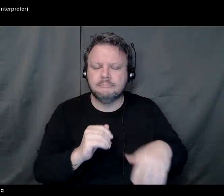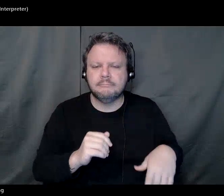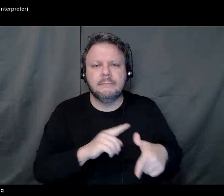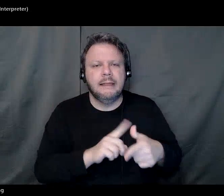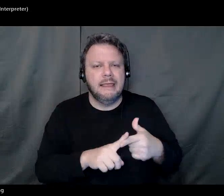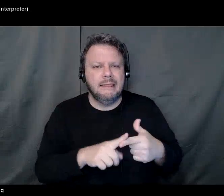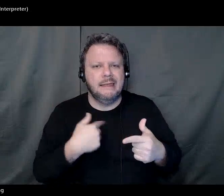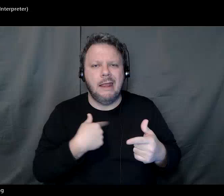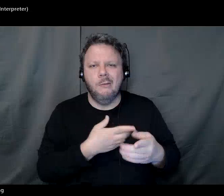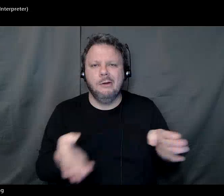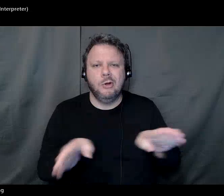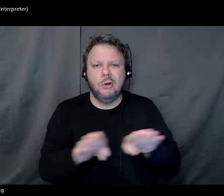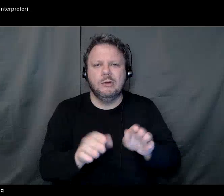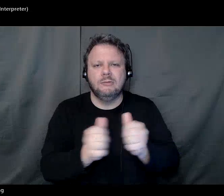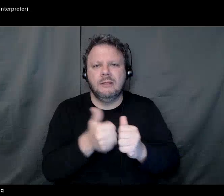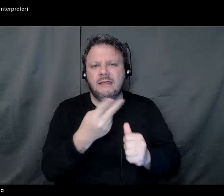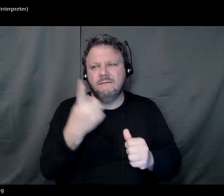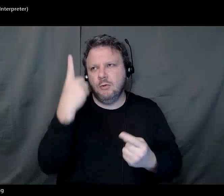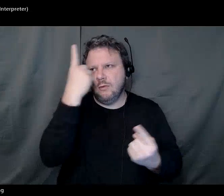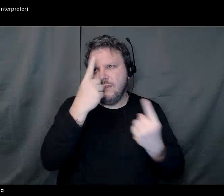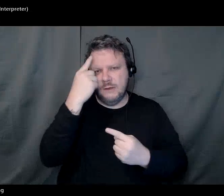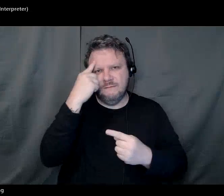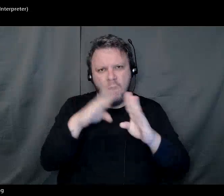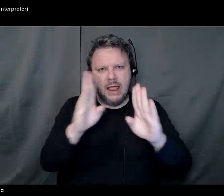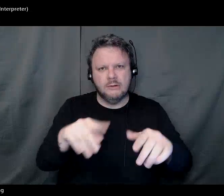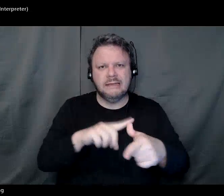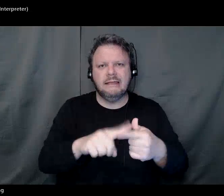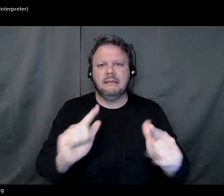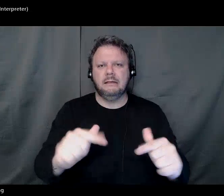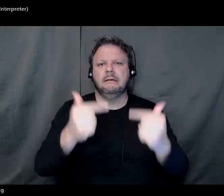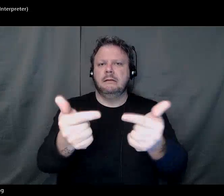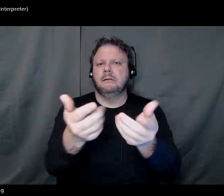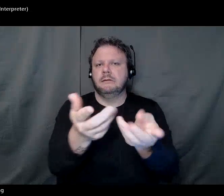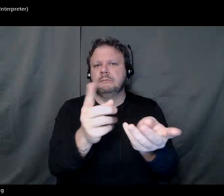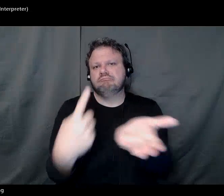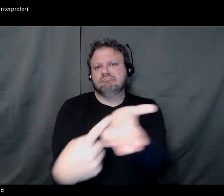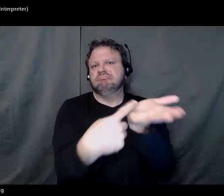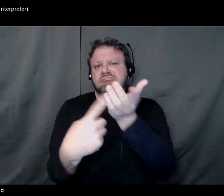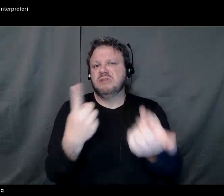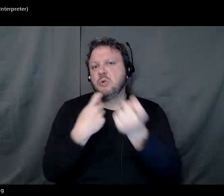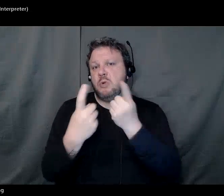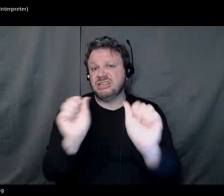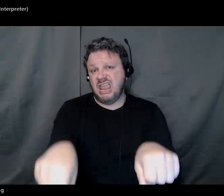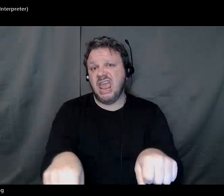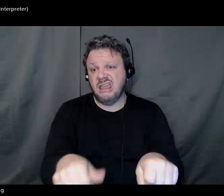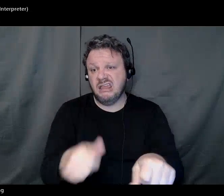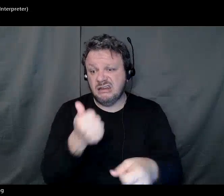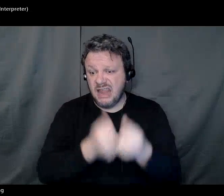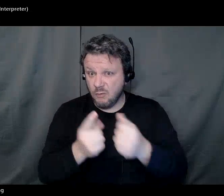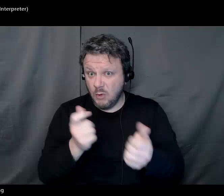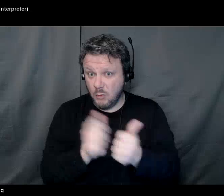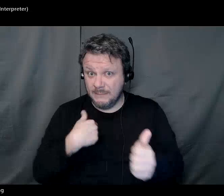And then I'll conclude with a few thoughts on housing and then open it up to questions. Does that sound OK? Is everybody still with me? OK.